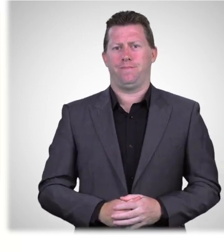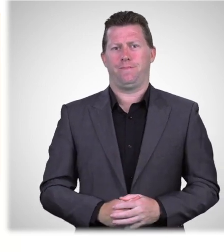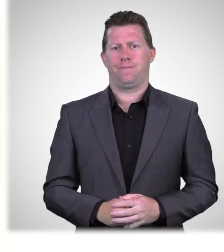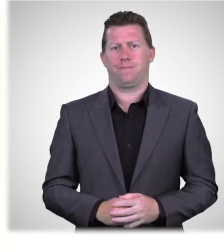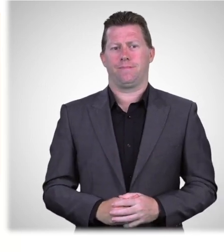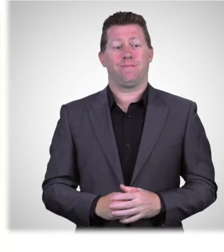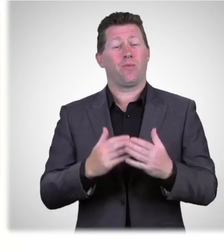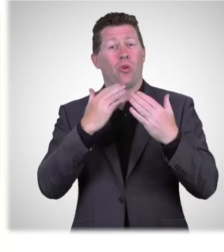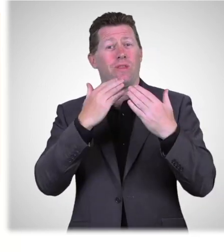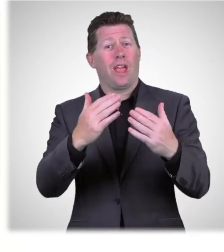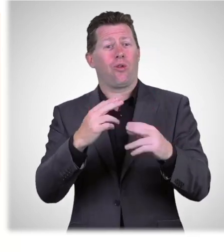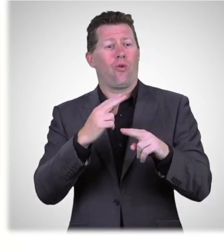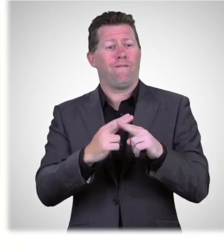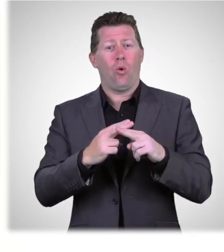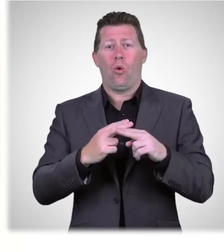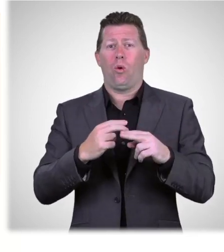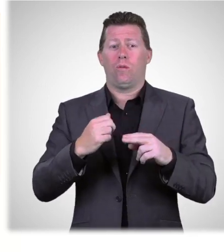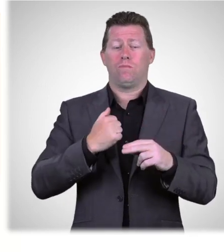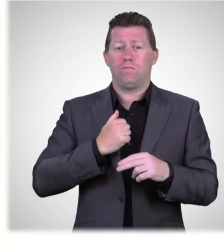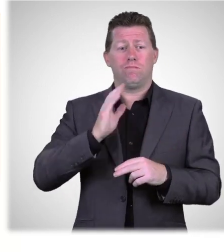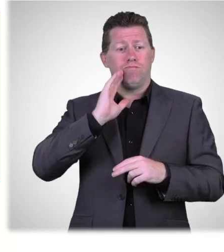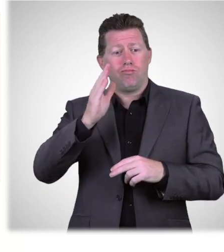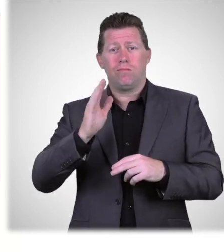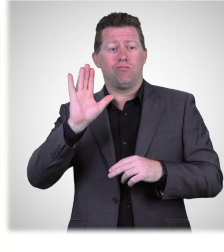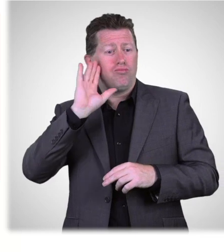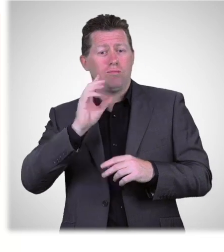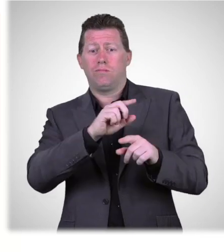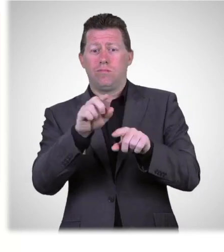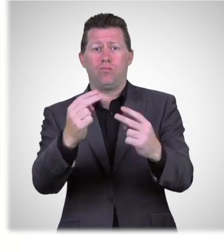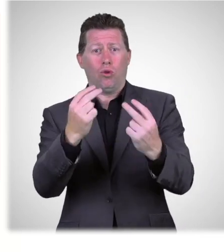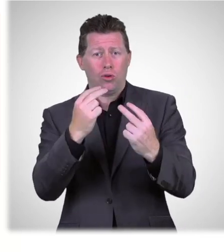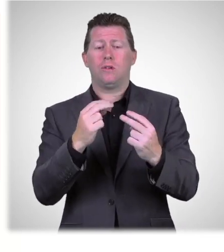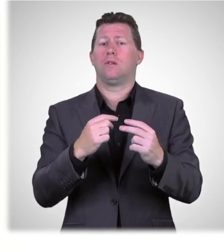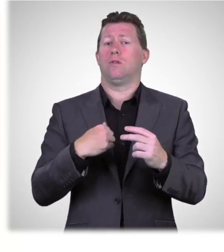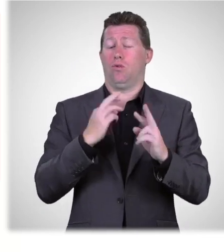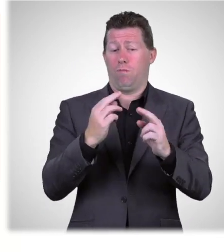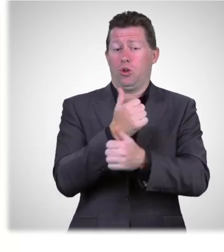Thanks for listening to my presentation, I hope you enjoyed it. There is also a session plan that